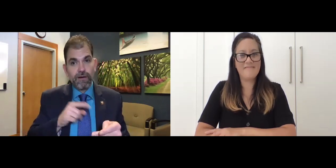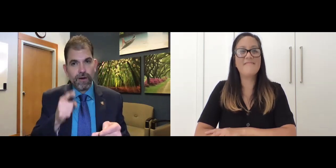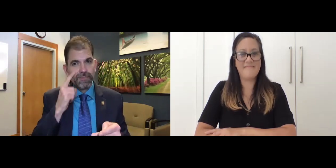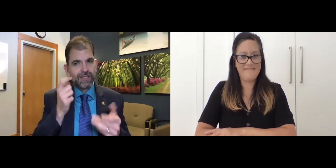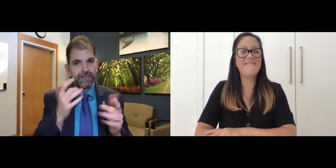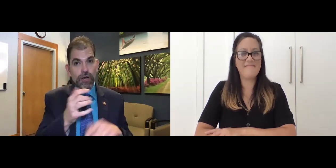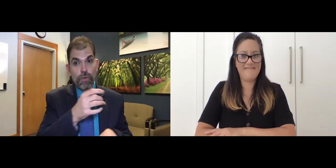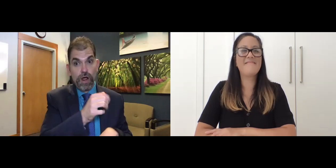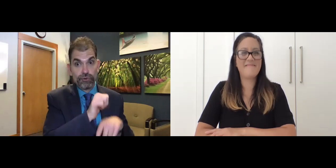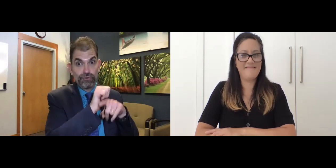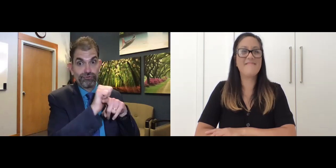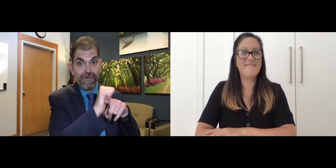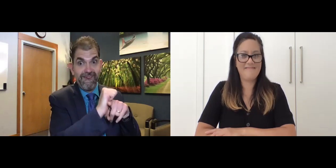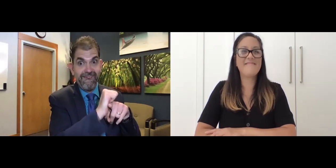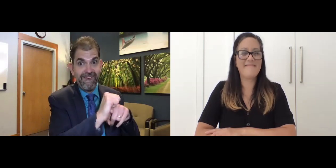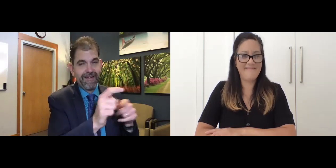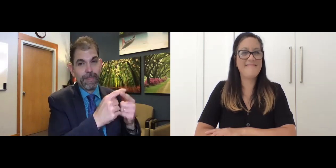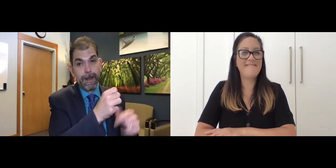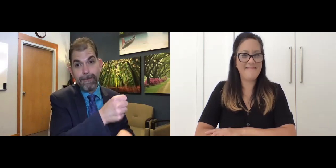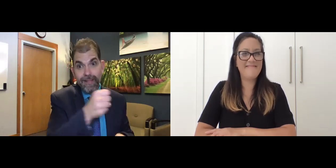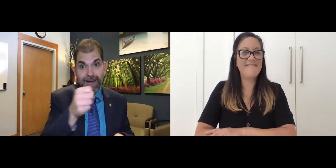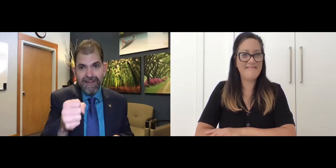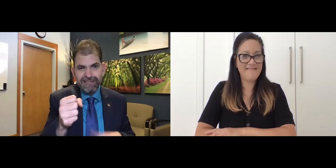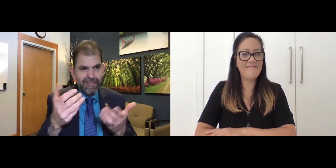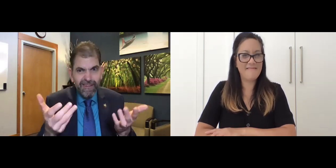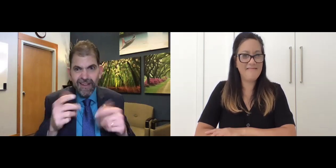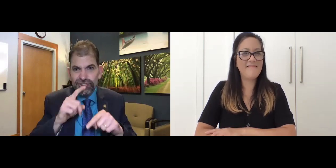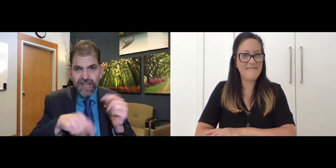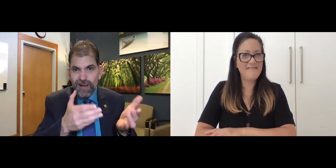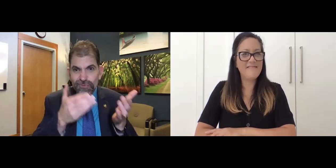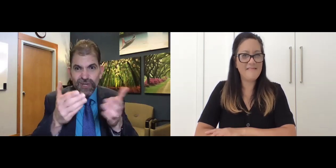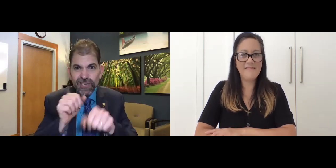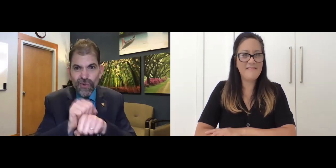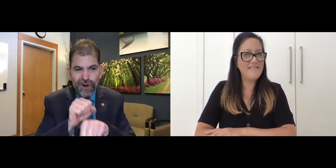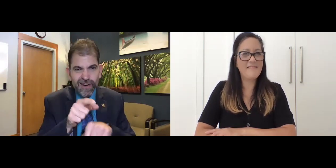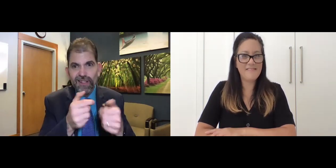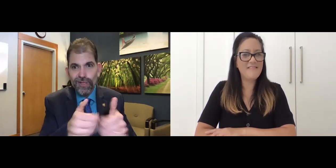approved for to work in an employment situation and that requires training